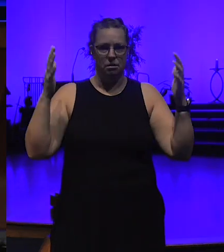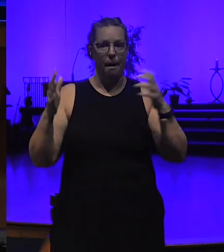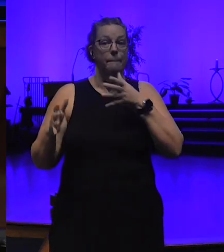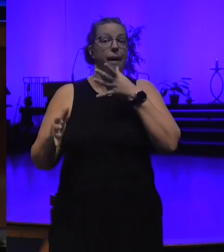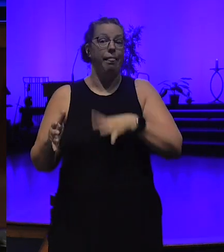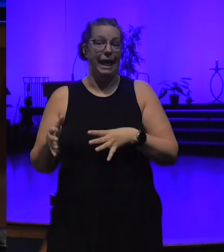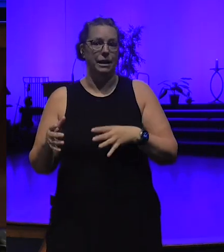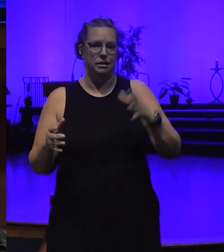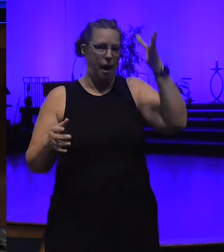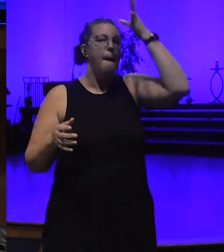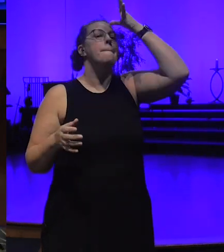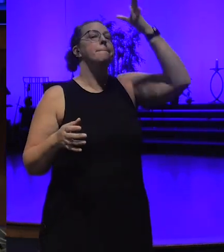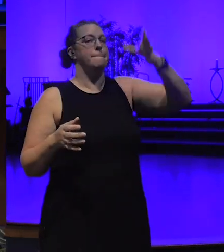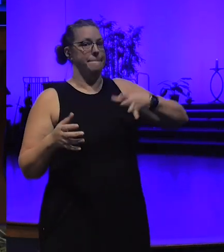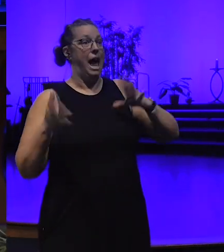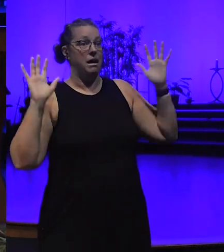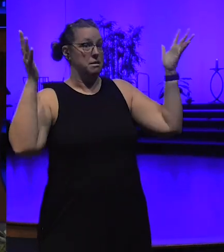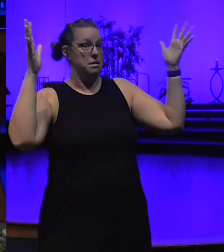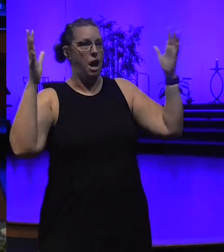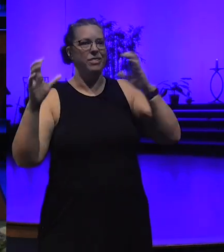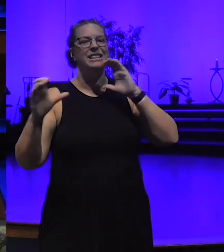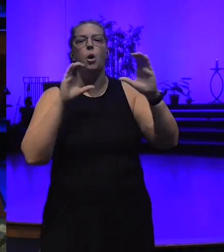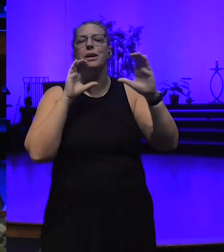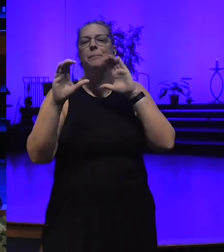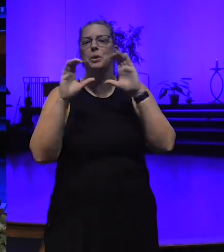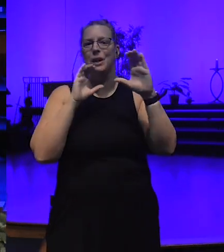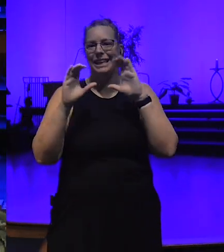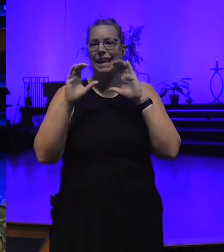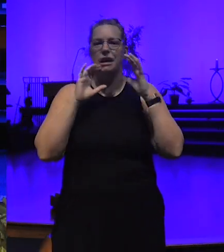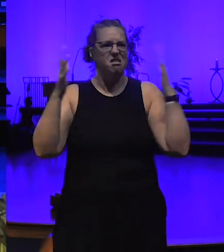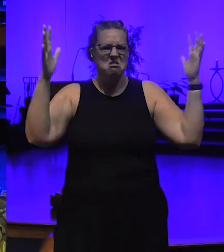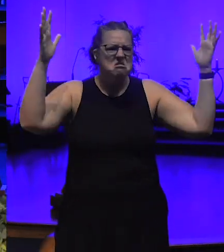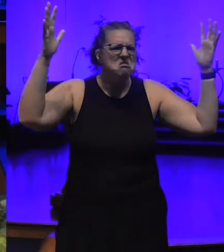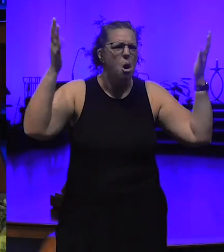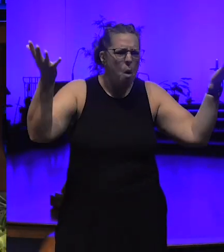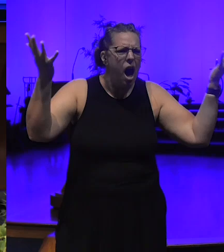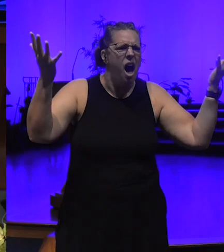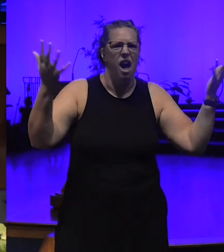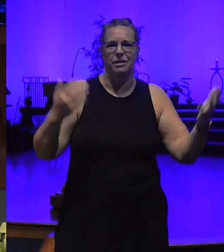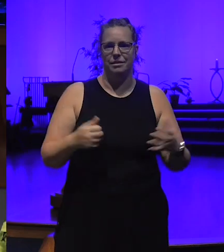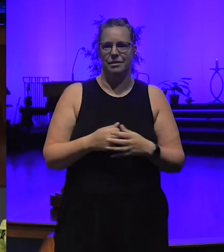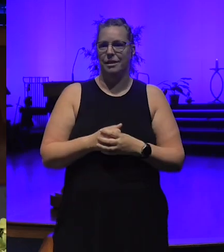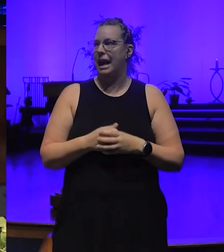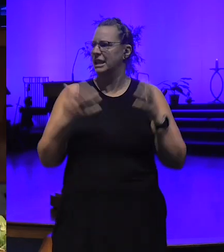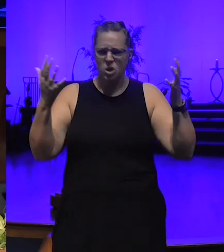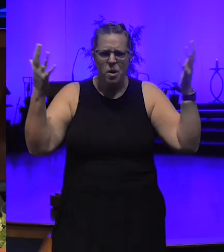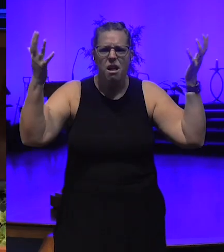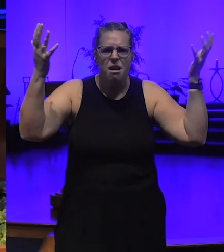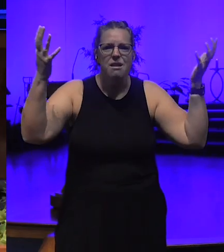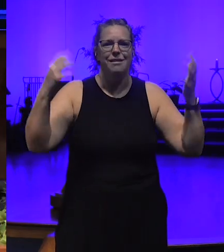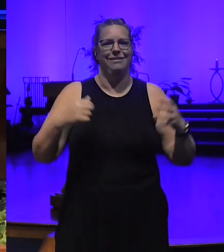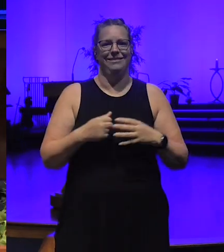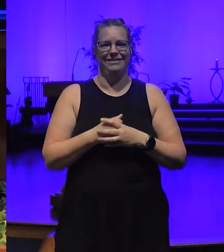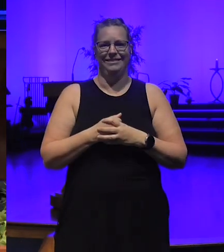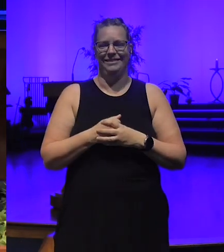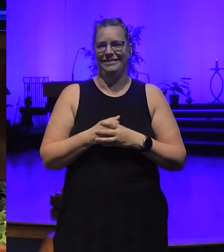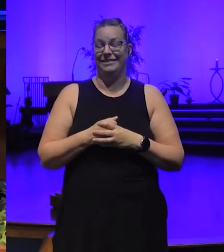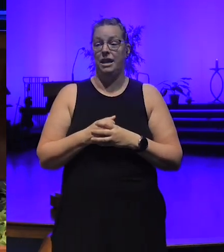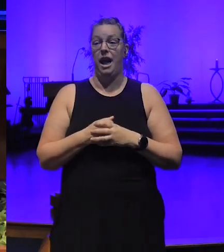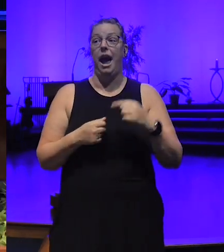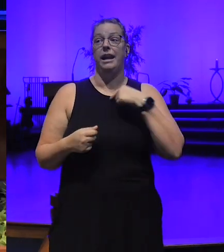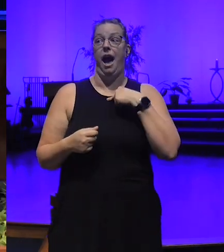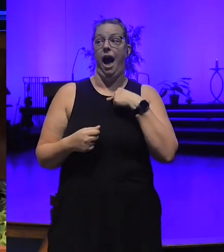Men We preper to communicate like this so he's he's going like this and um I kind of go and